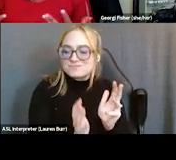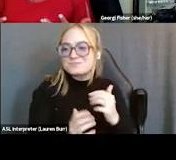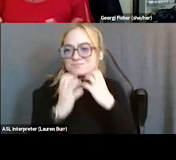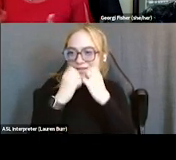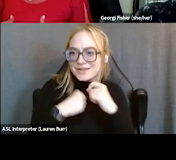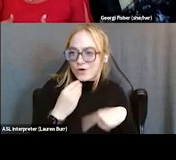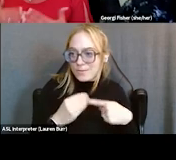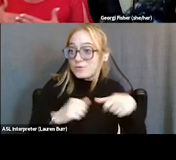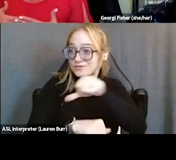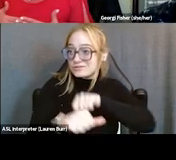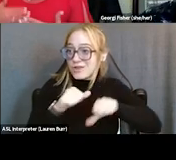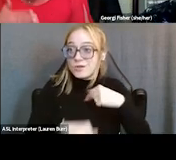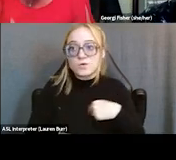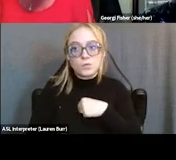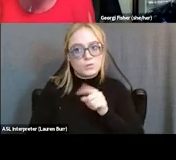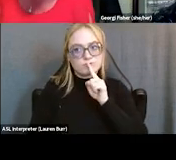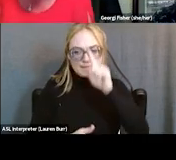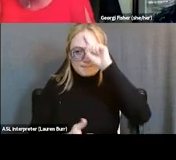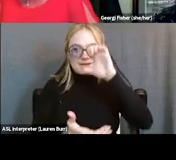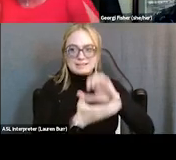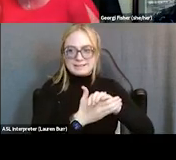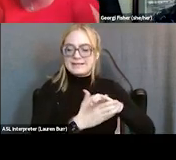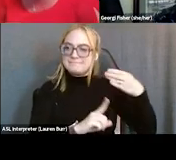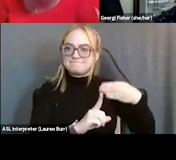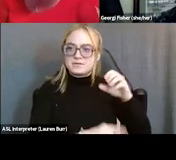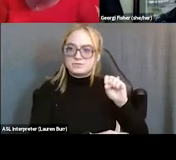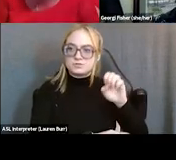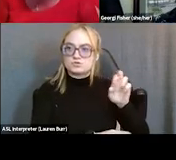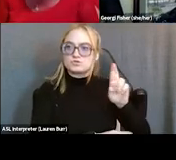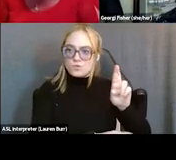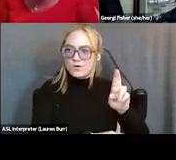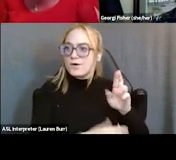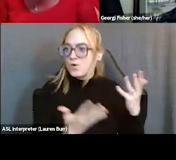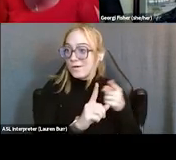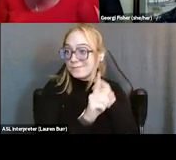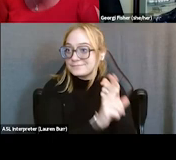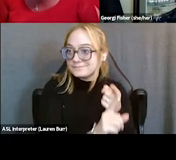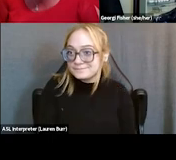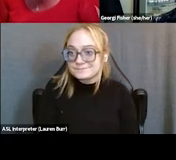and we really believe on what SOAR is all about. I think one of the things that's important to say